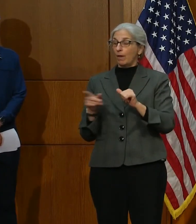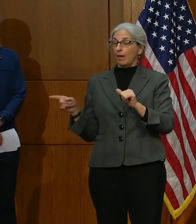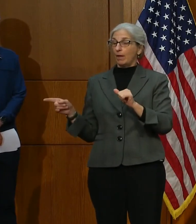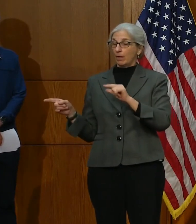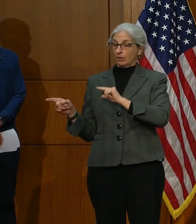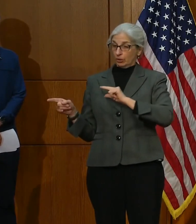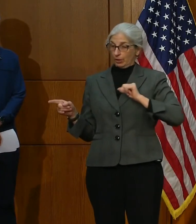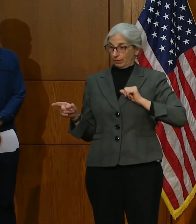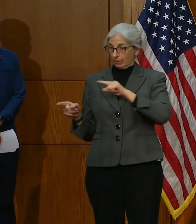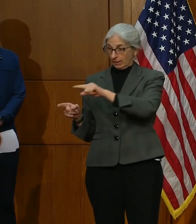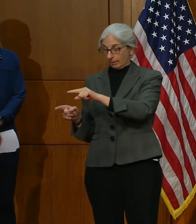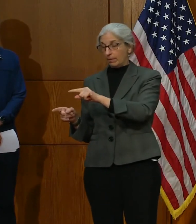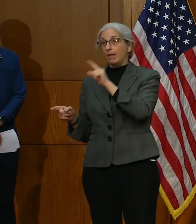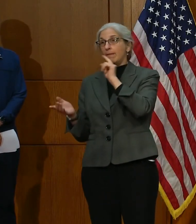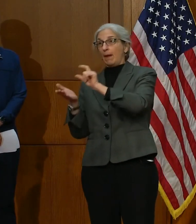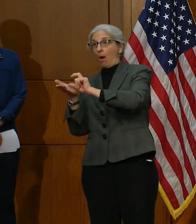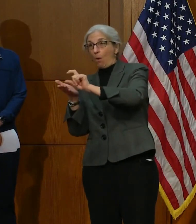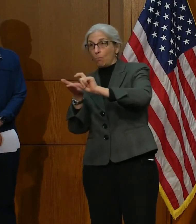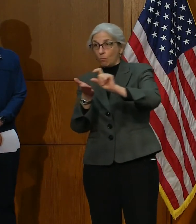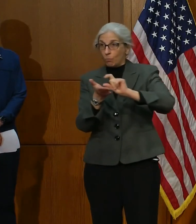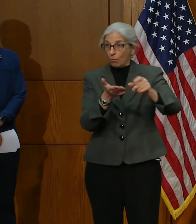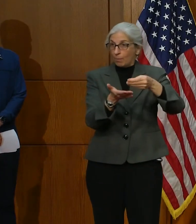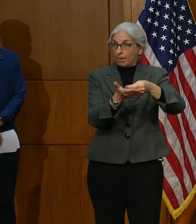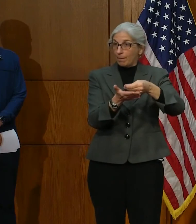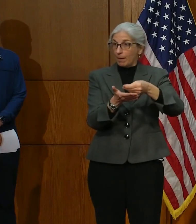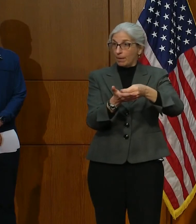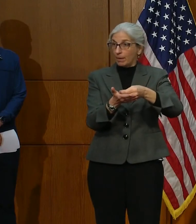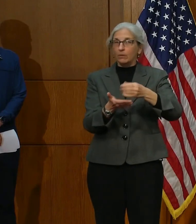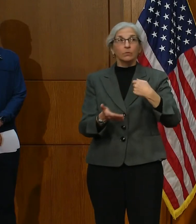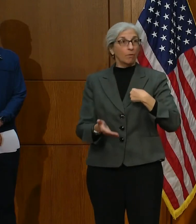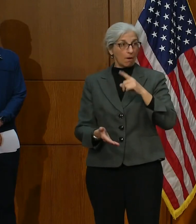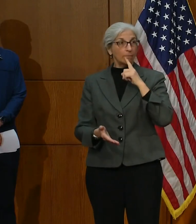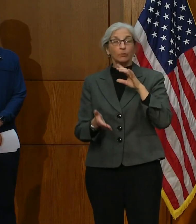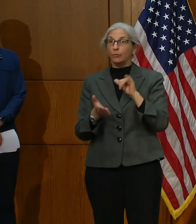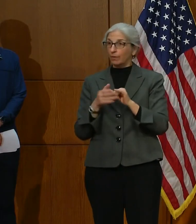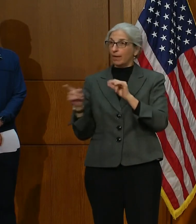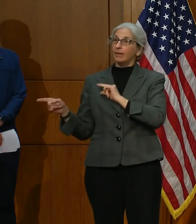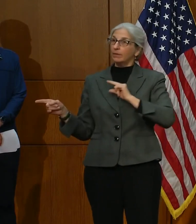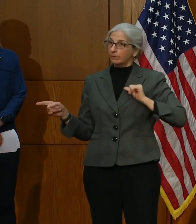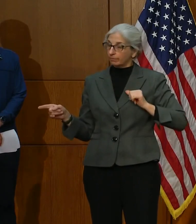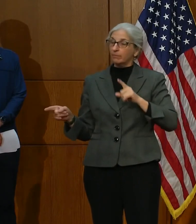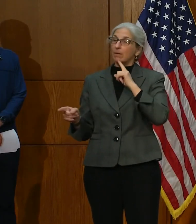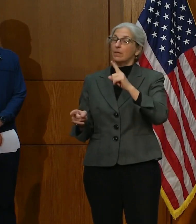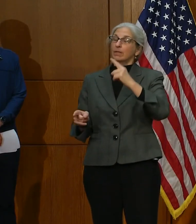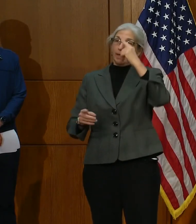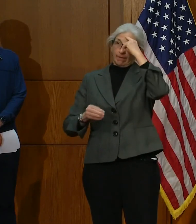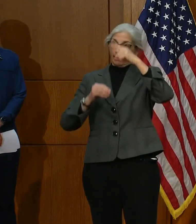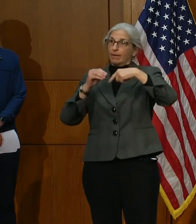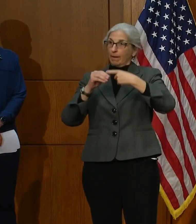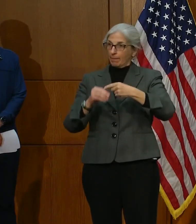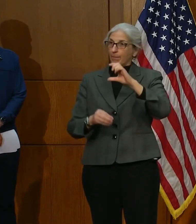BUDGET NOW AND AS YOU KNOW, THE LEGISLATURE APPROPRIATES MONEY, AND SO I'M SURE THAT THEY'RE